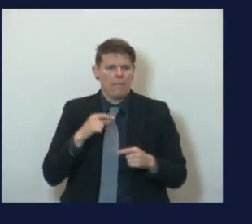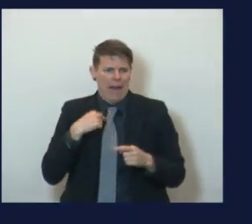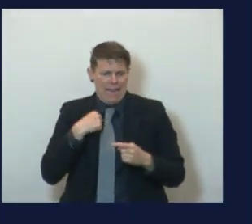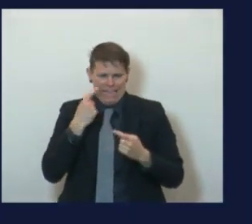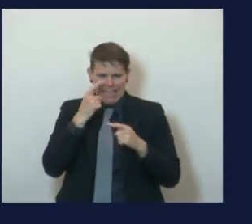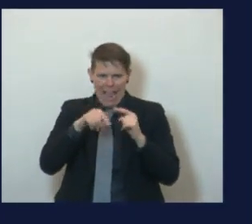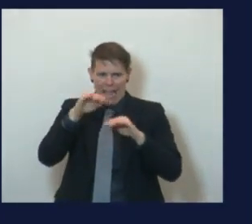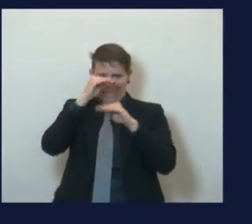BE REALLY CAREFUL.